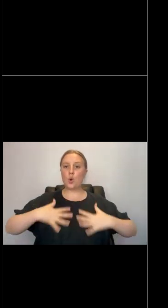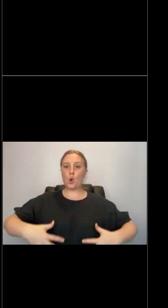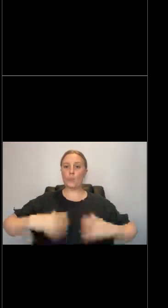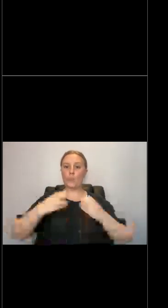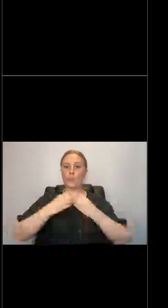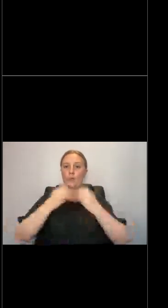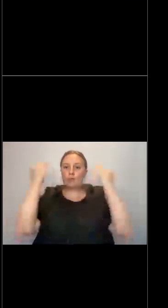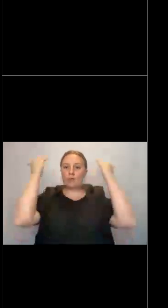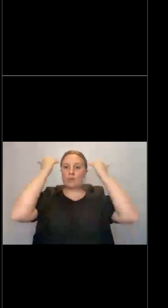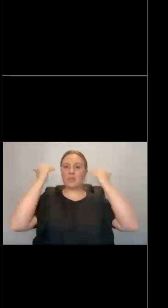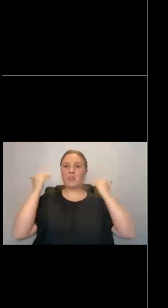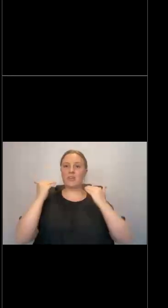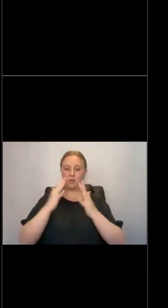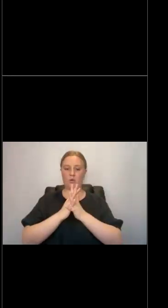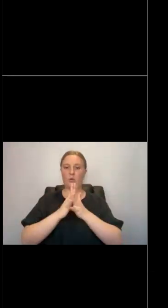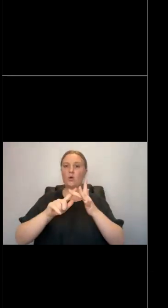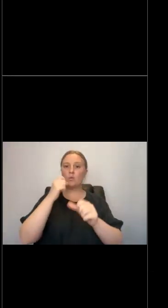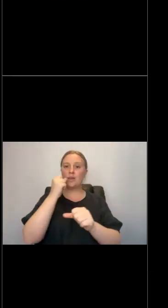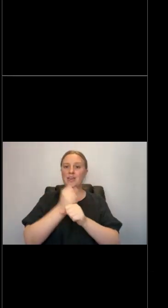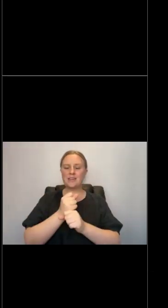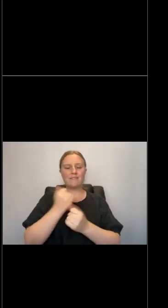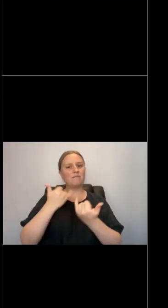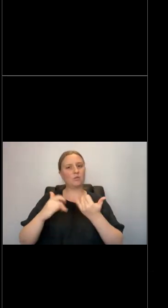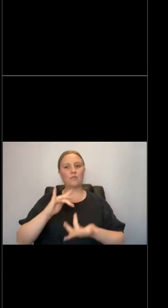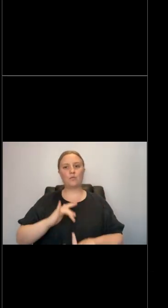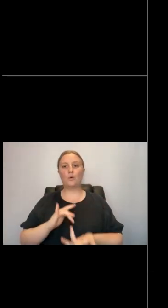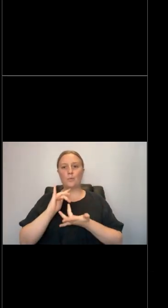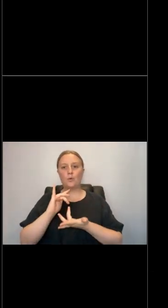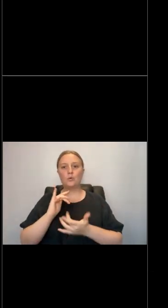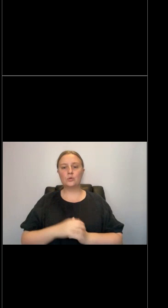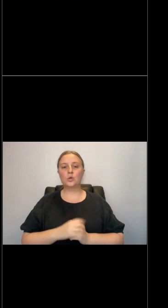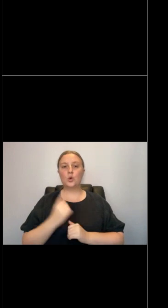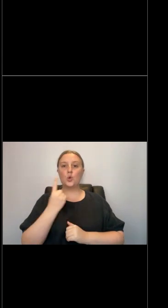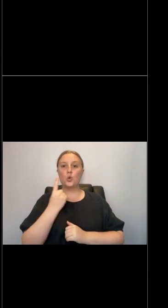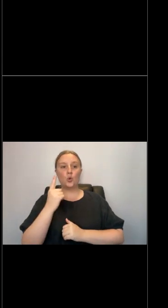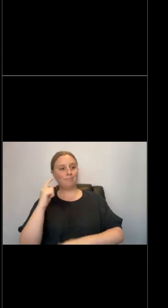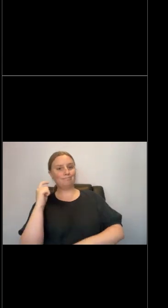The accused is generally represented by lawyers,